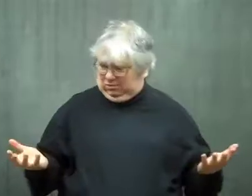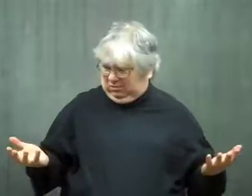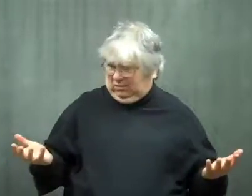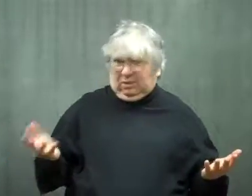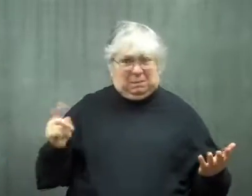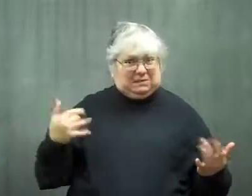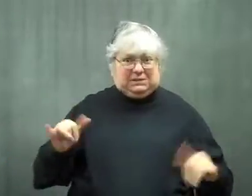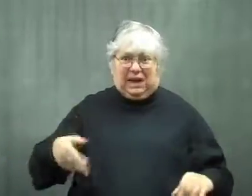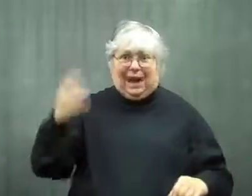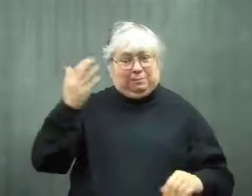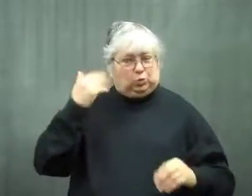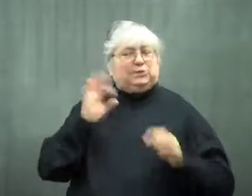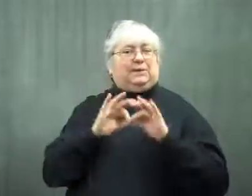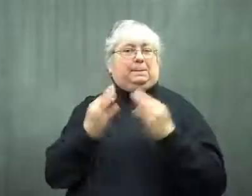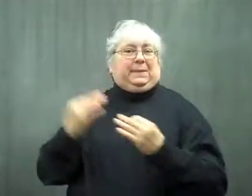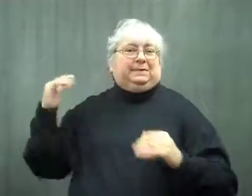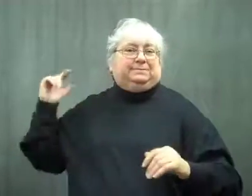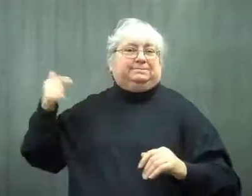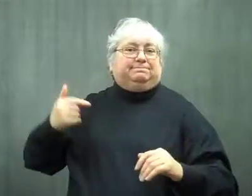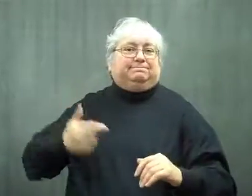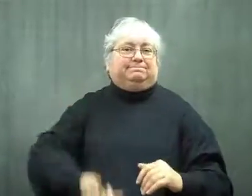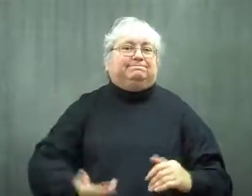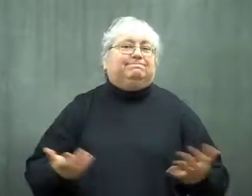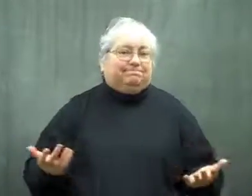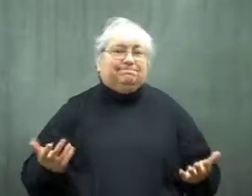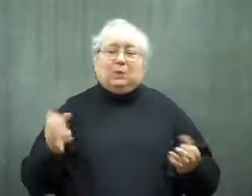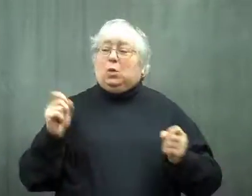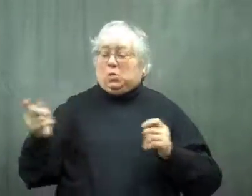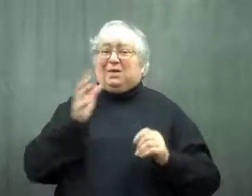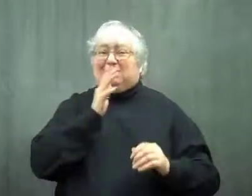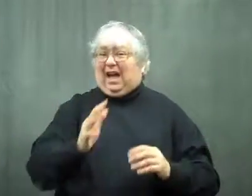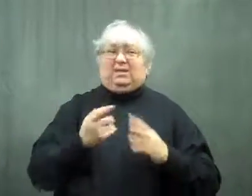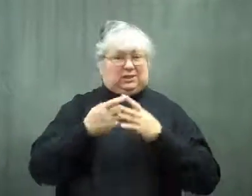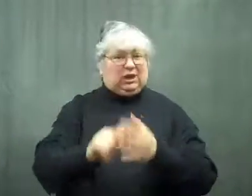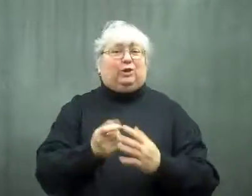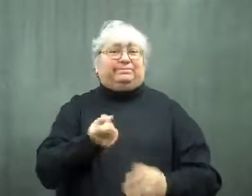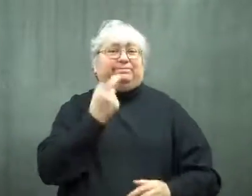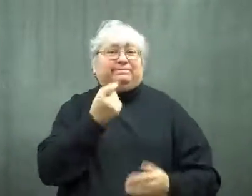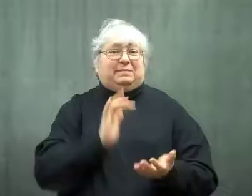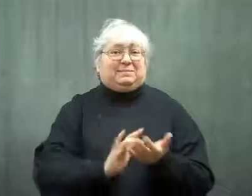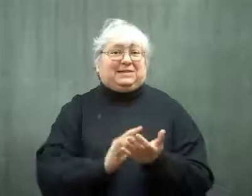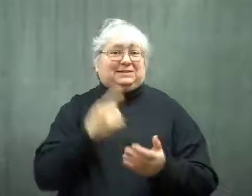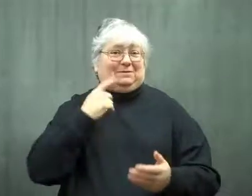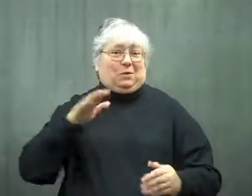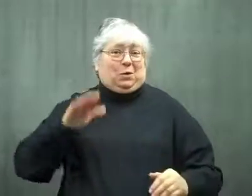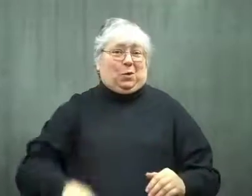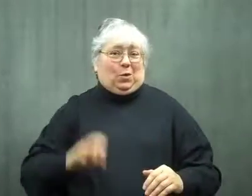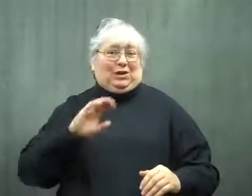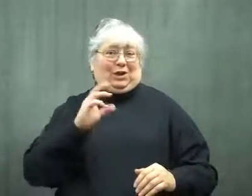But her high cholesterol was genetic.